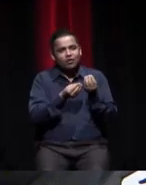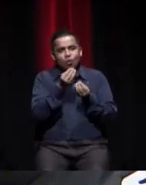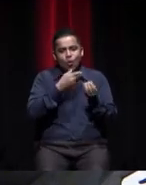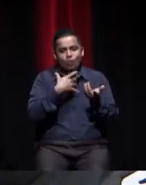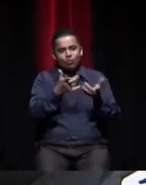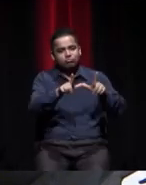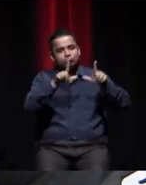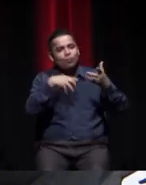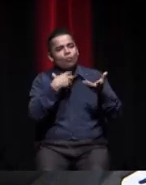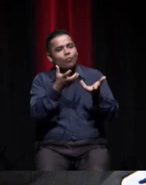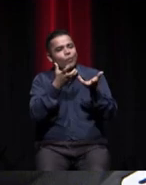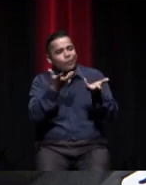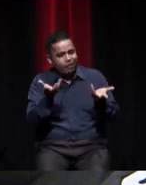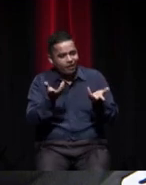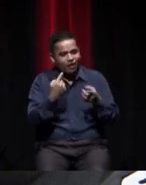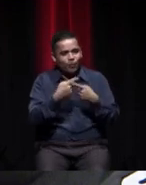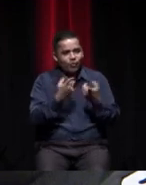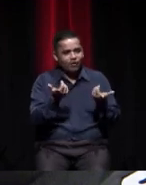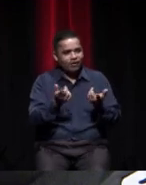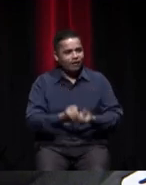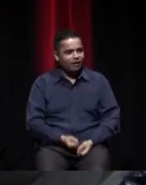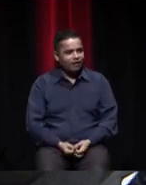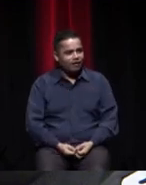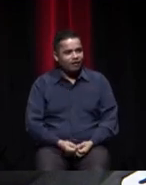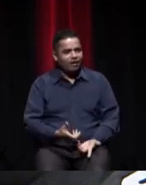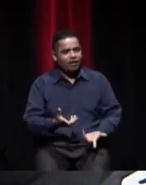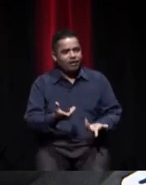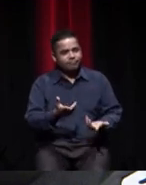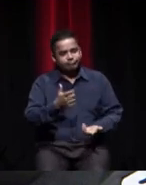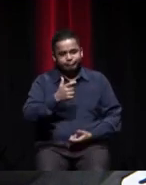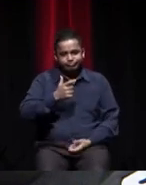Because that landscape creating differences for me, I eliminate it.